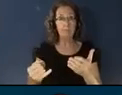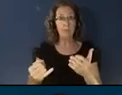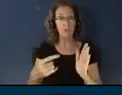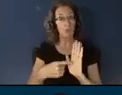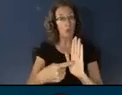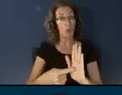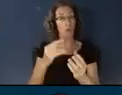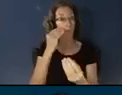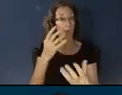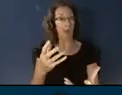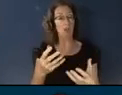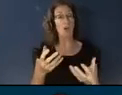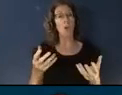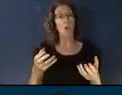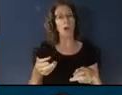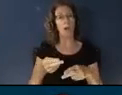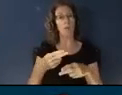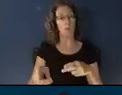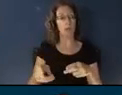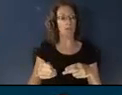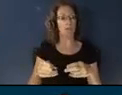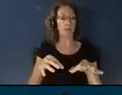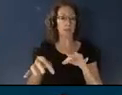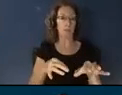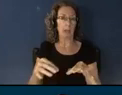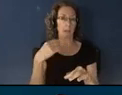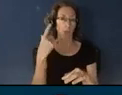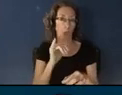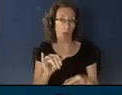give it a brief explanation about what it is because that will really help us out,